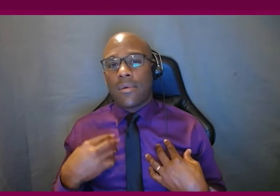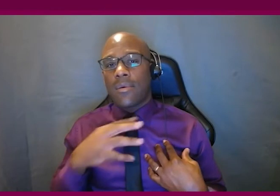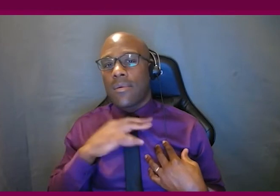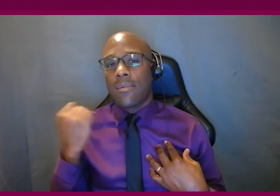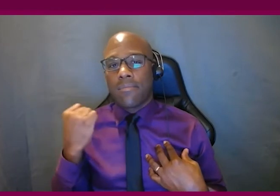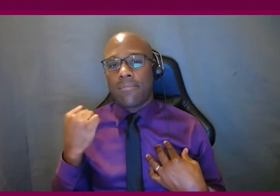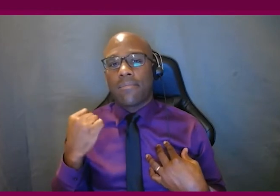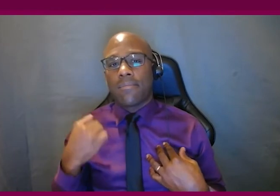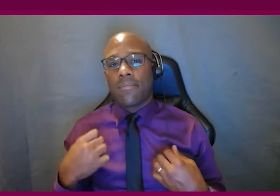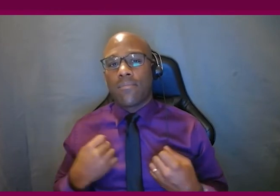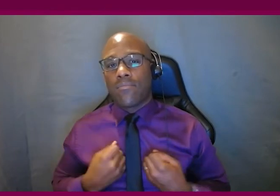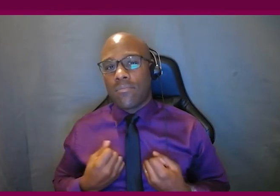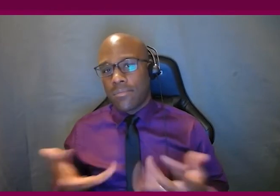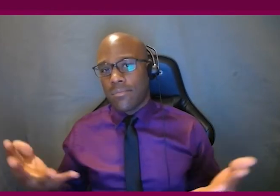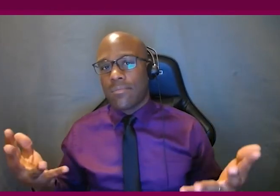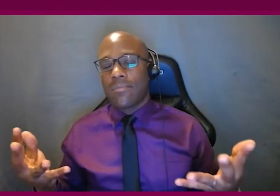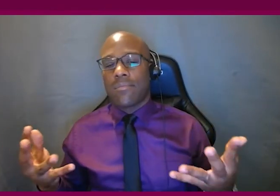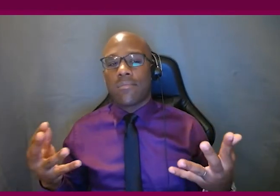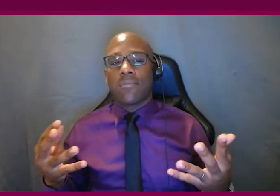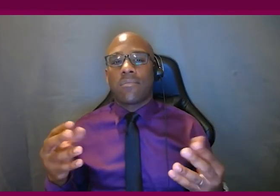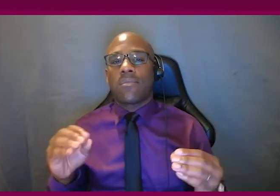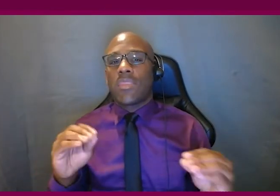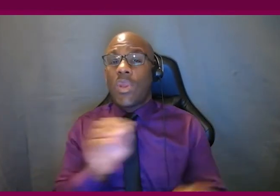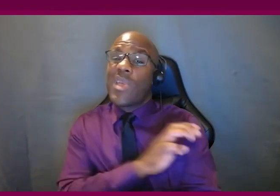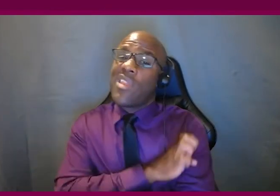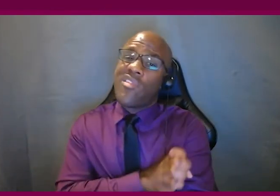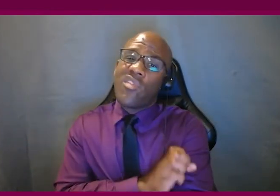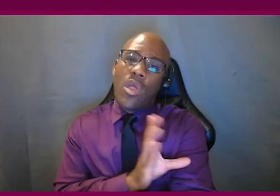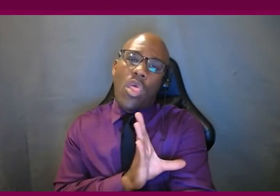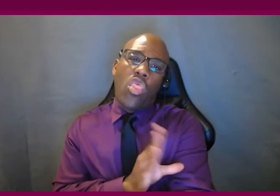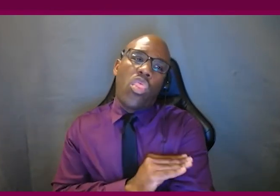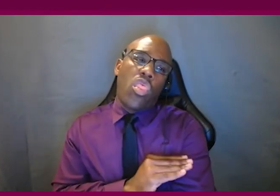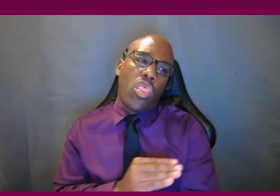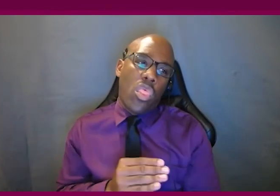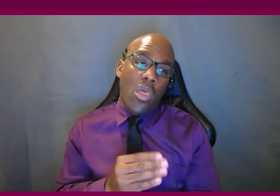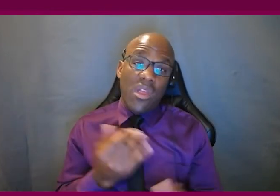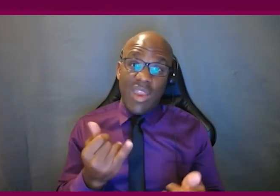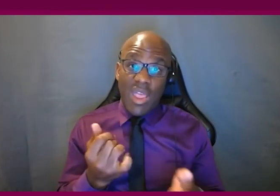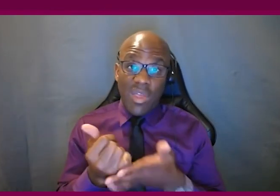it's okay for you to really pour your energy into one or two things that you really care